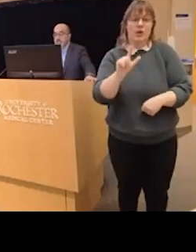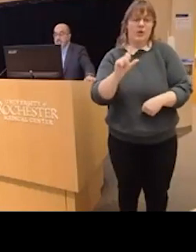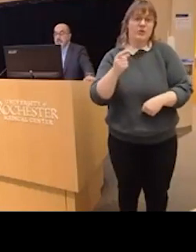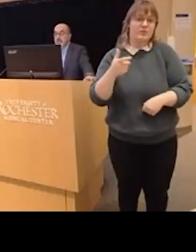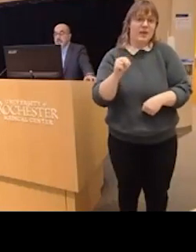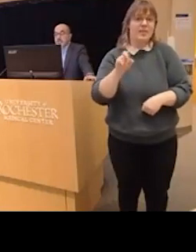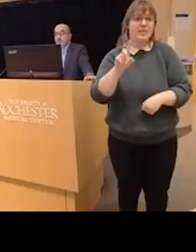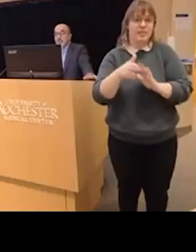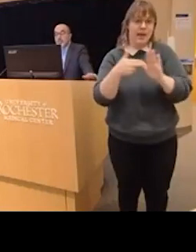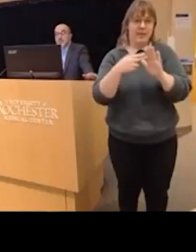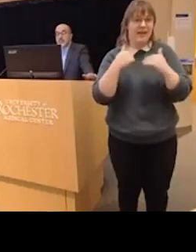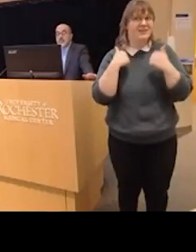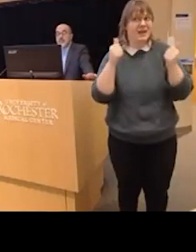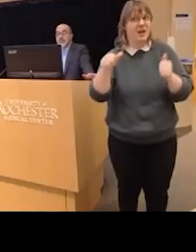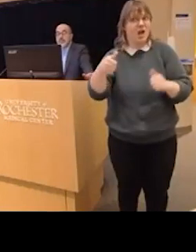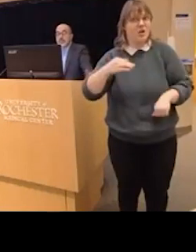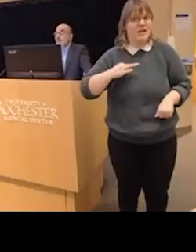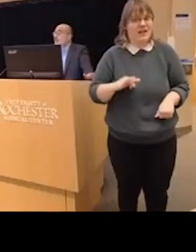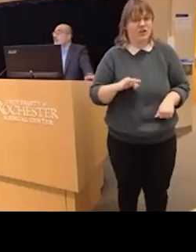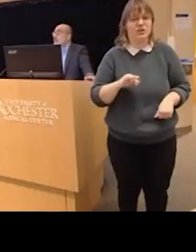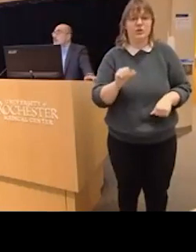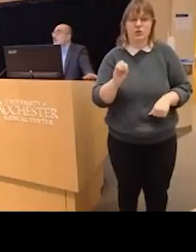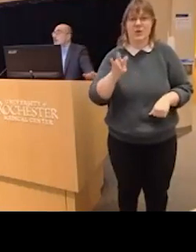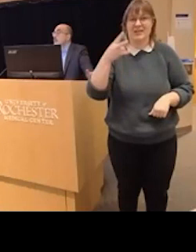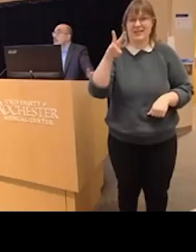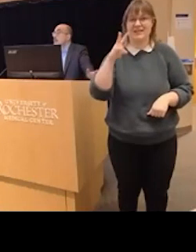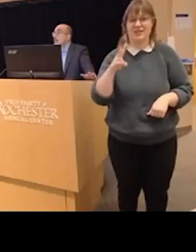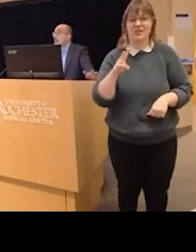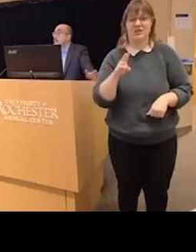next slide so what we did is we took 17 chronic lowack pain patients who had radicular pain had